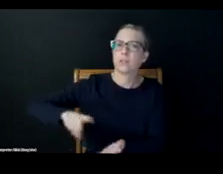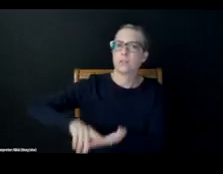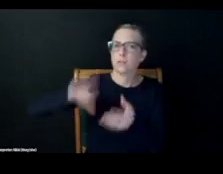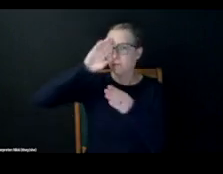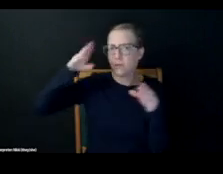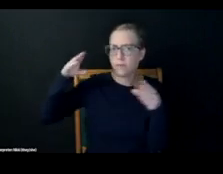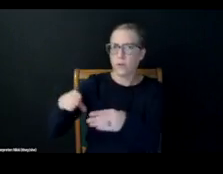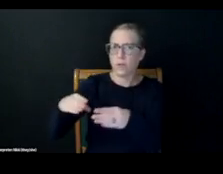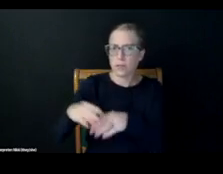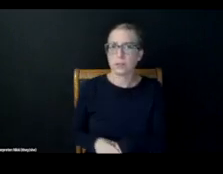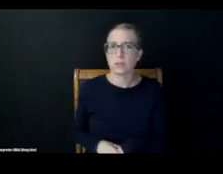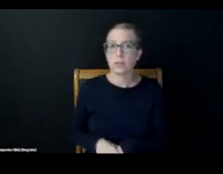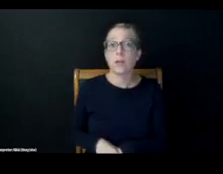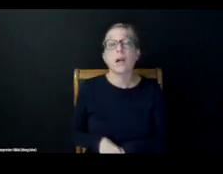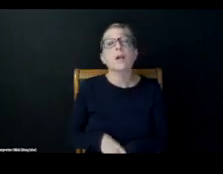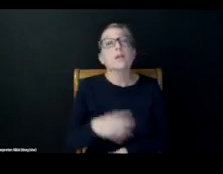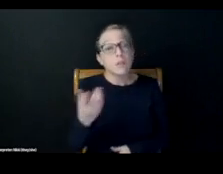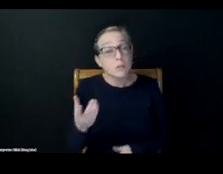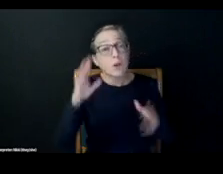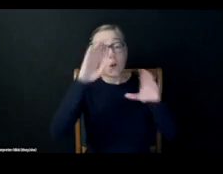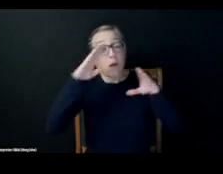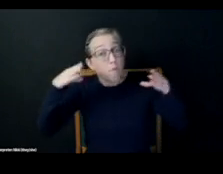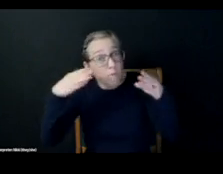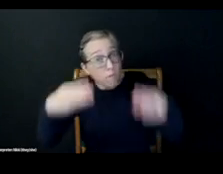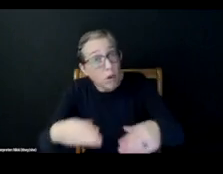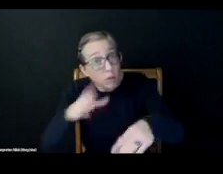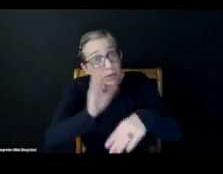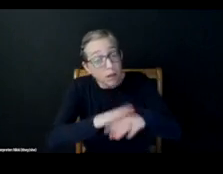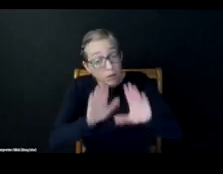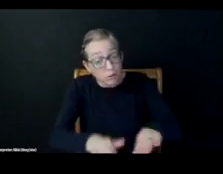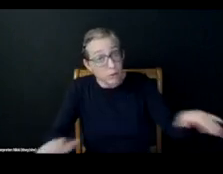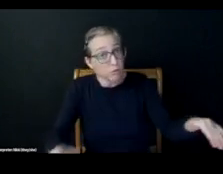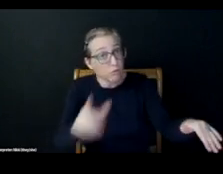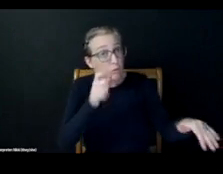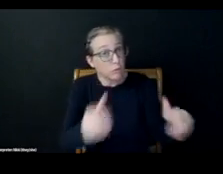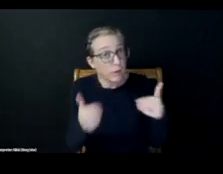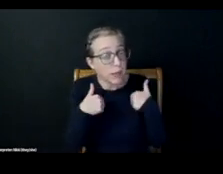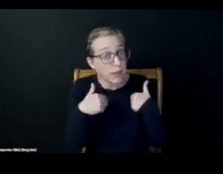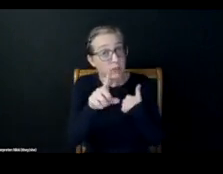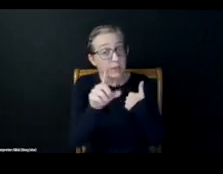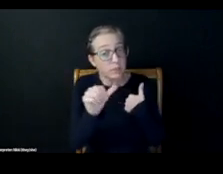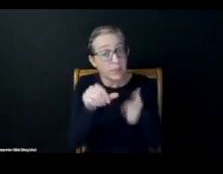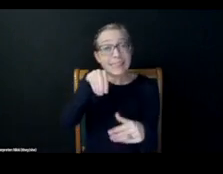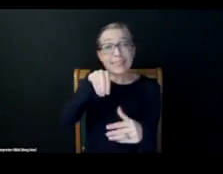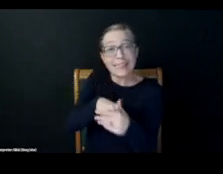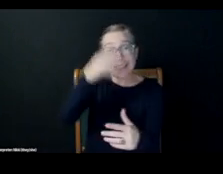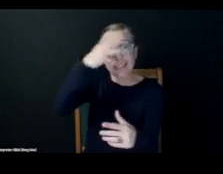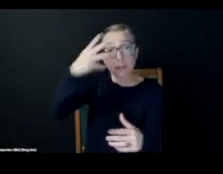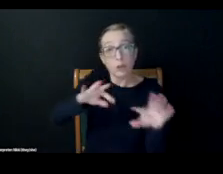children with disabilities in immigrant families, probably they are very